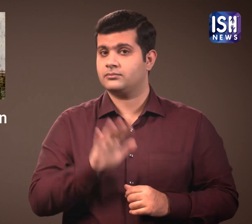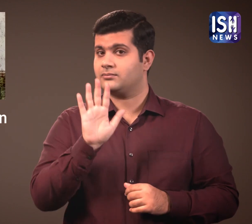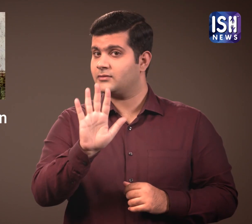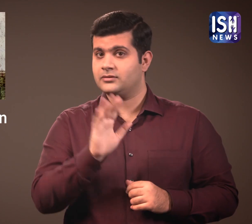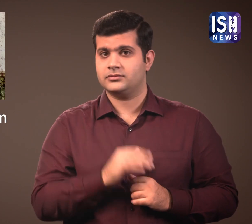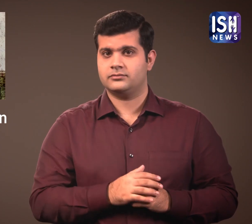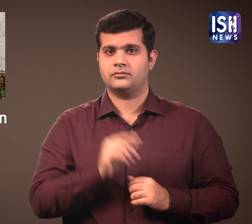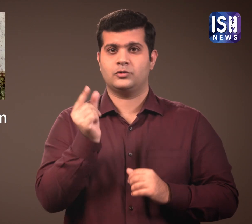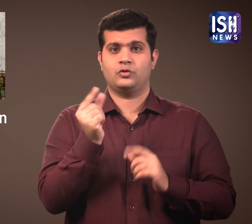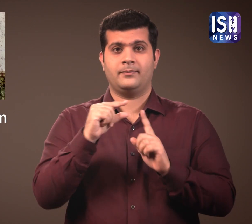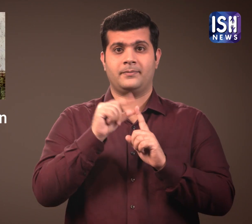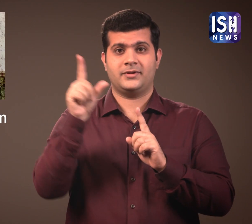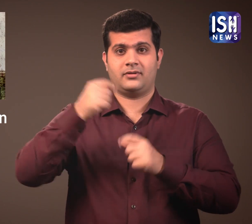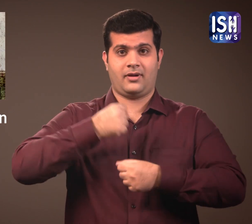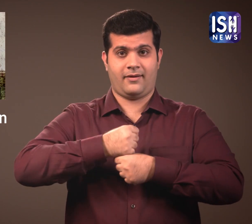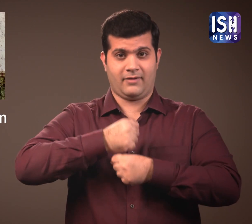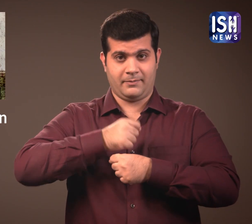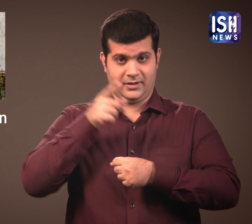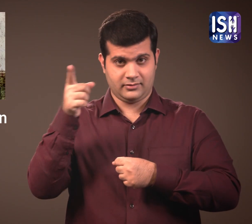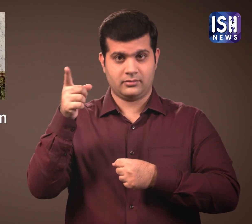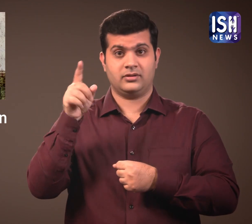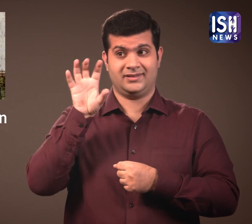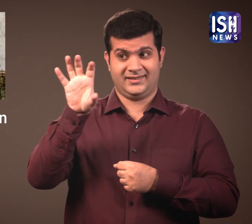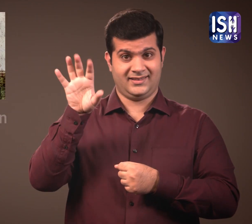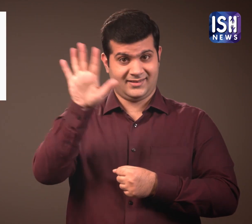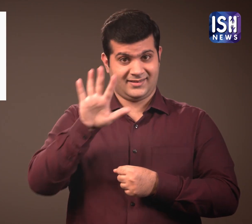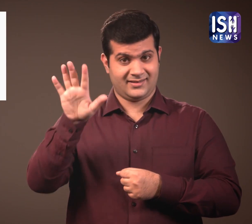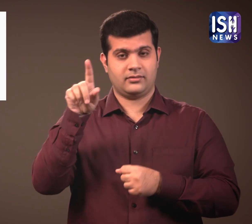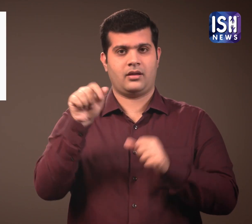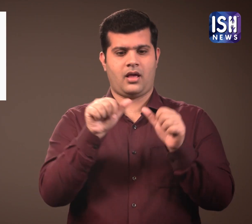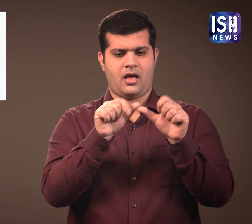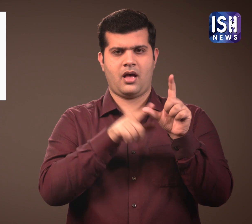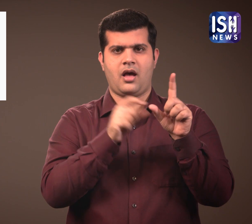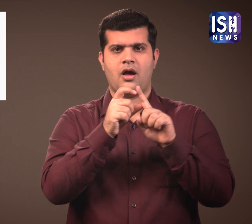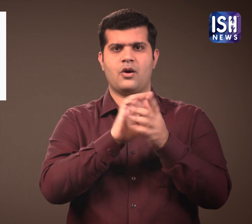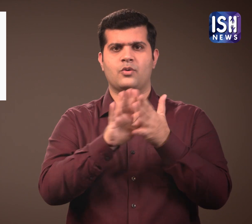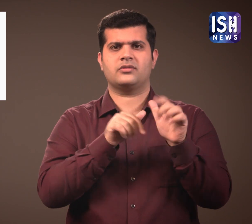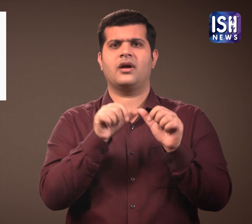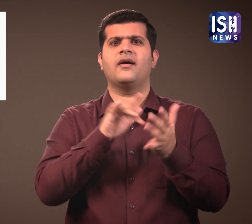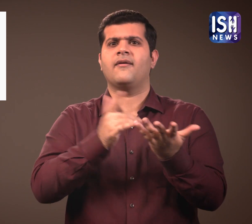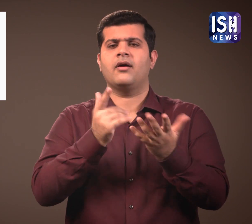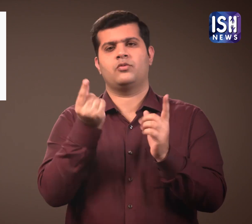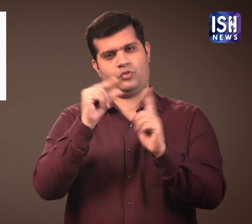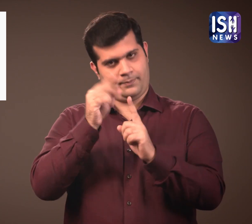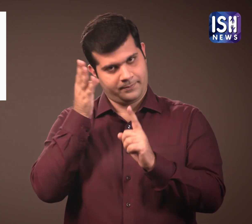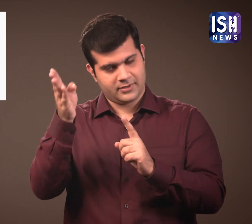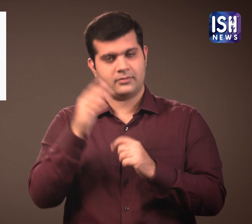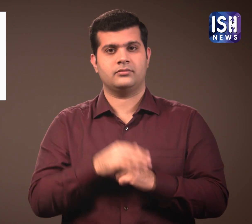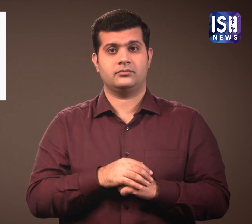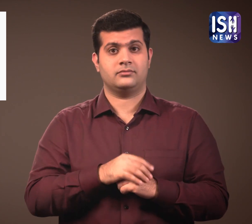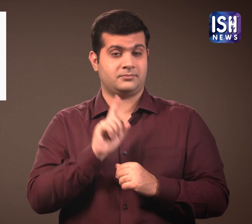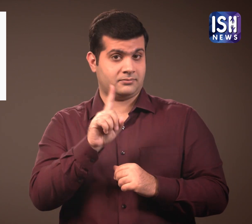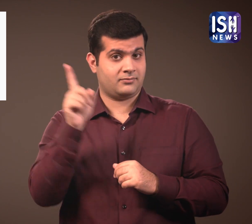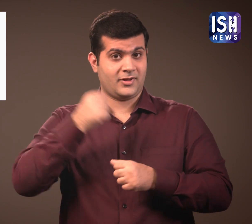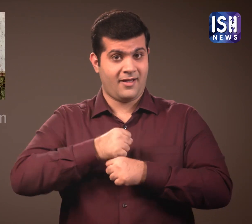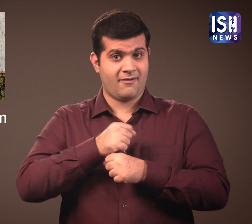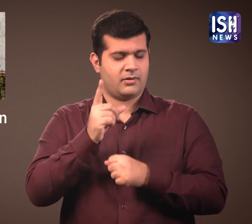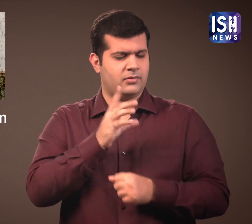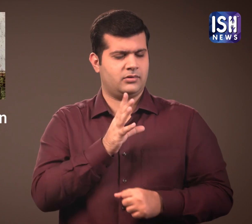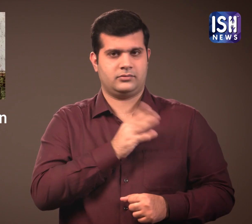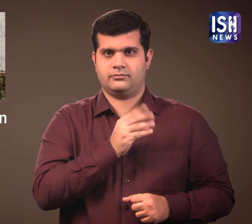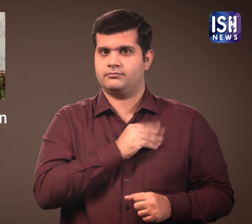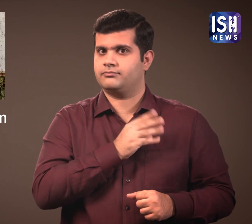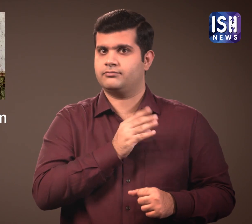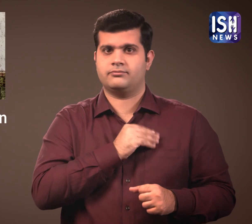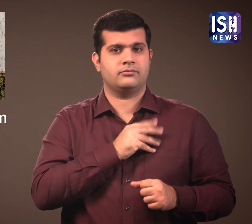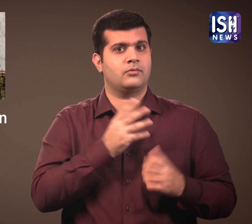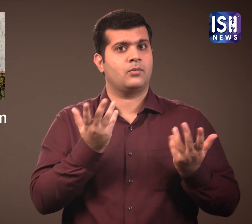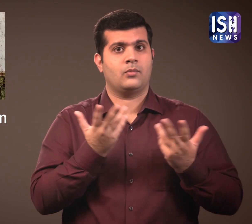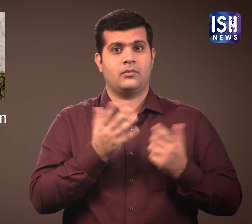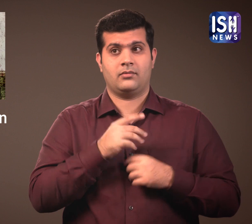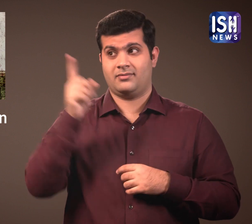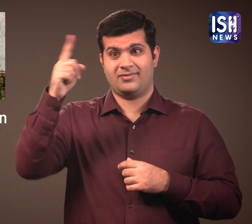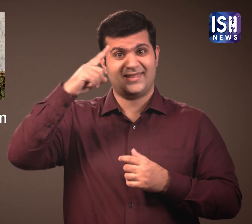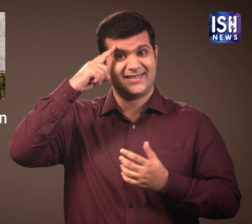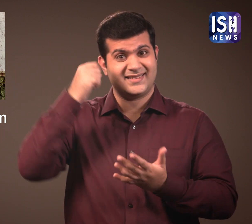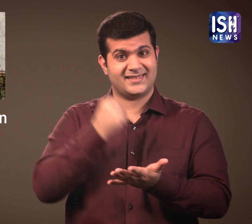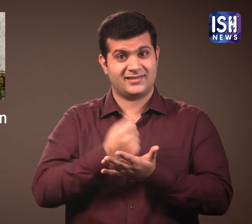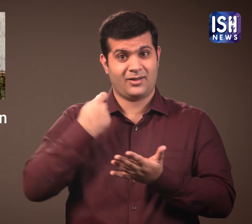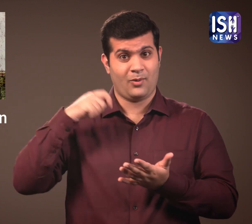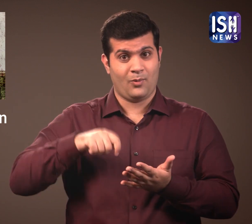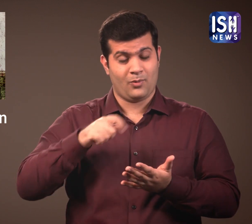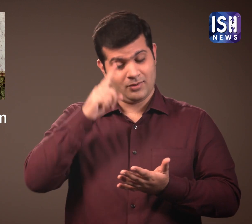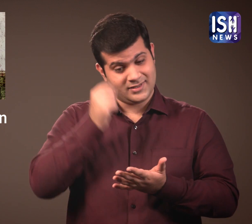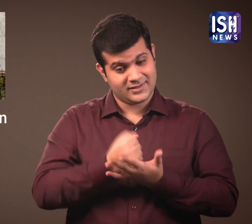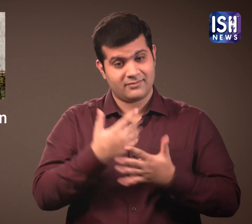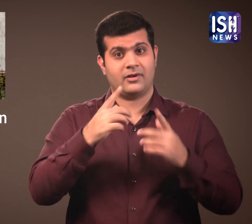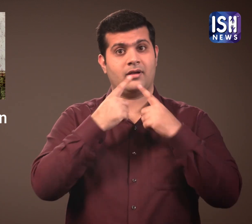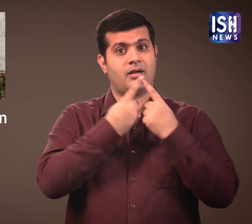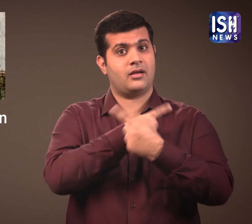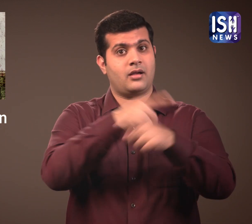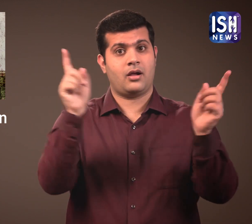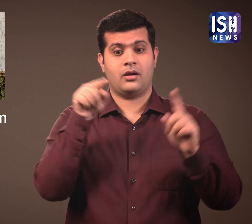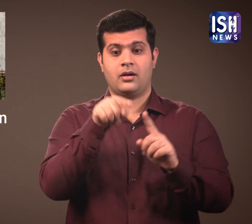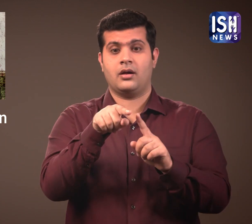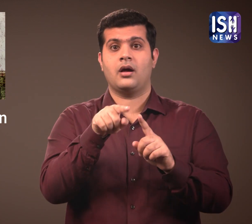Ayodhya is in UP. The UP Government is very afraid. Because after the court announces